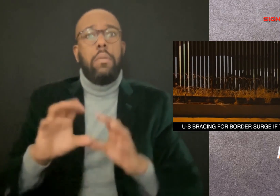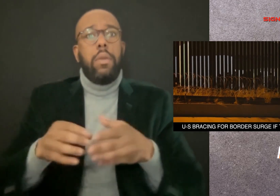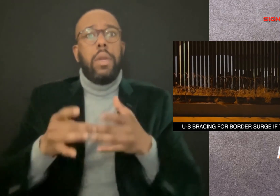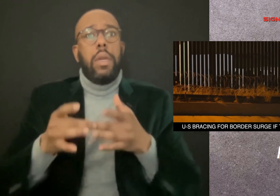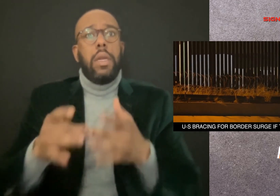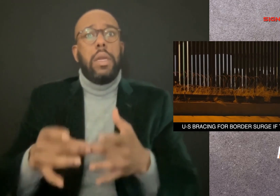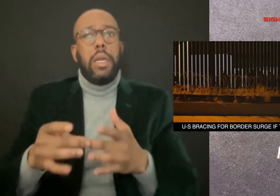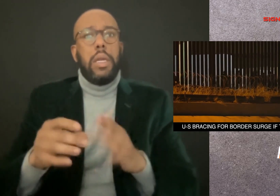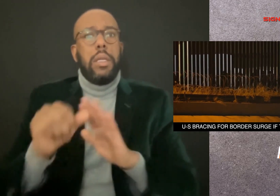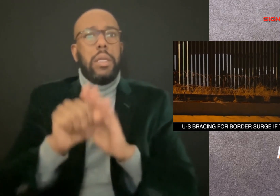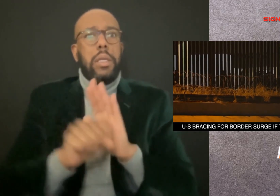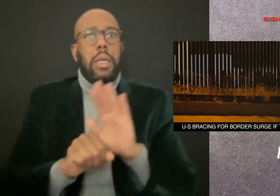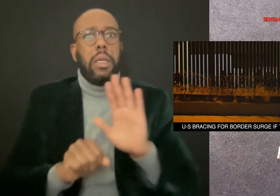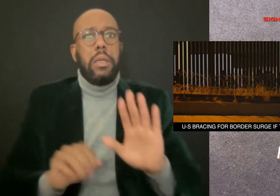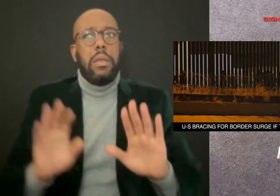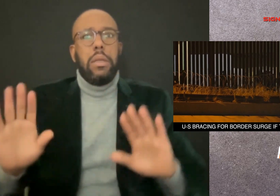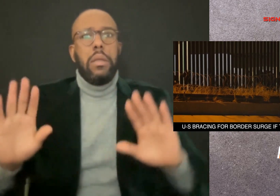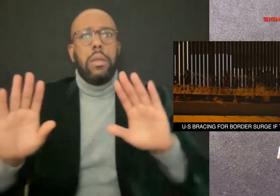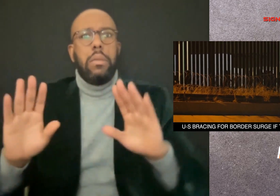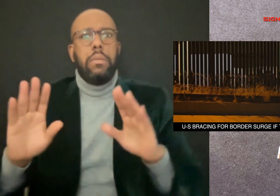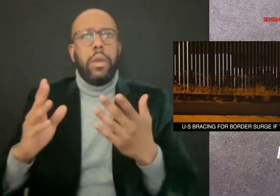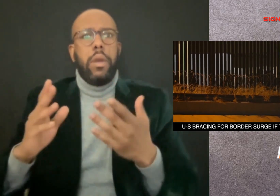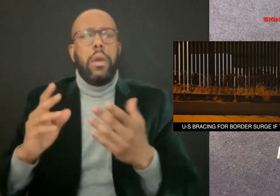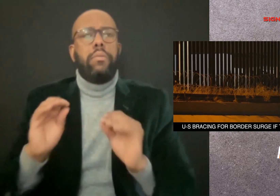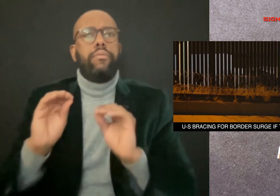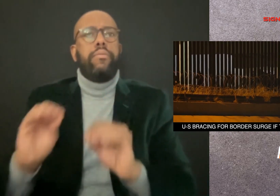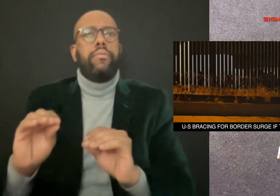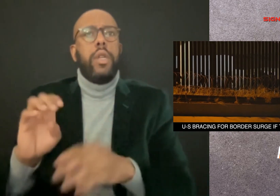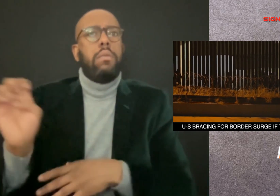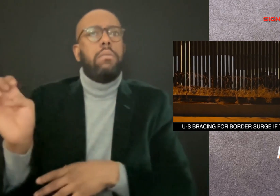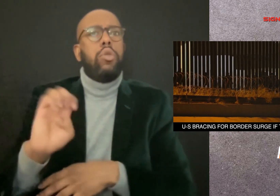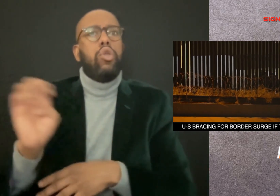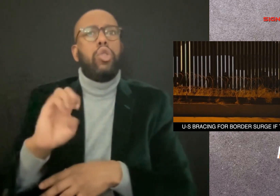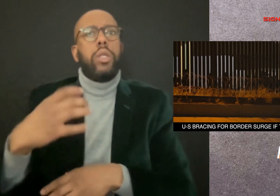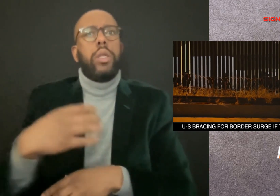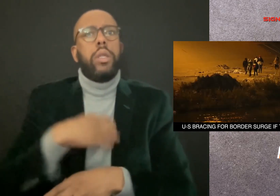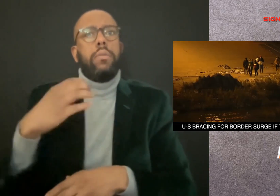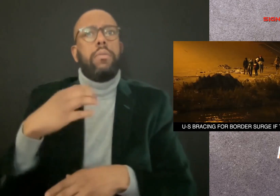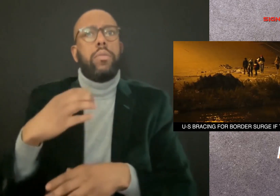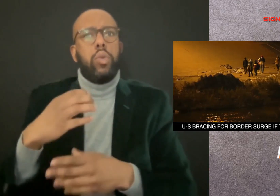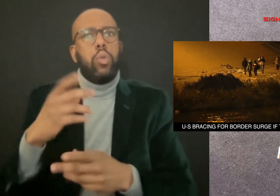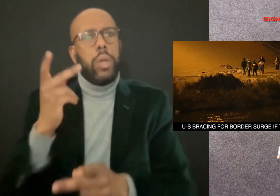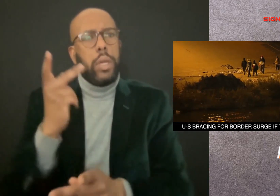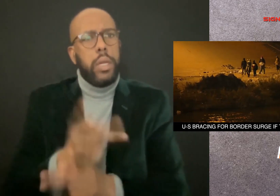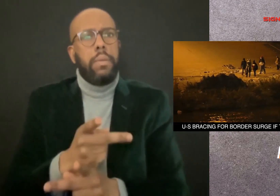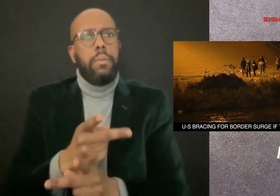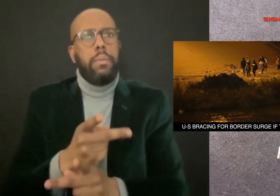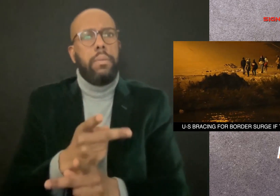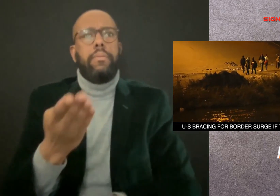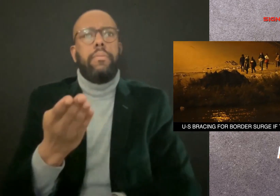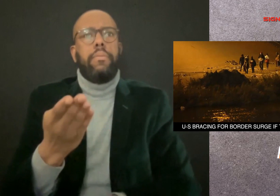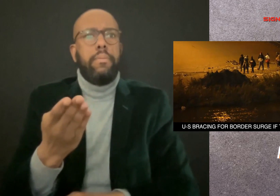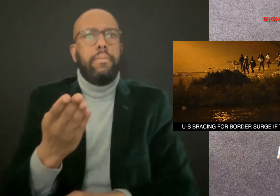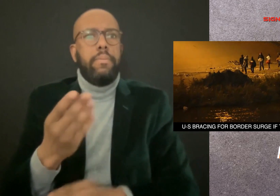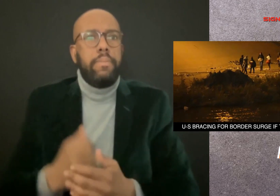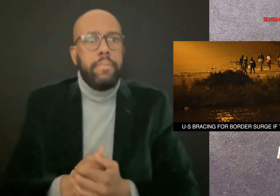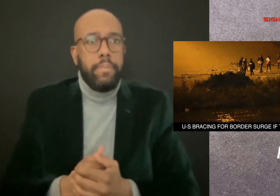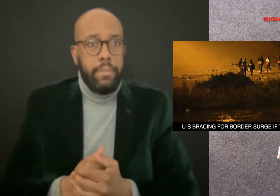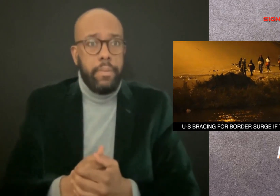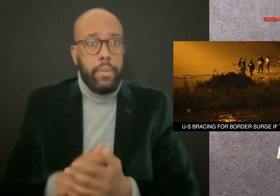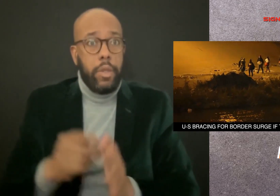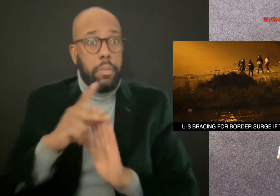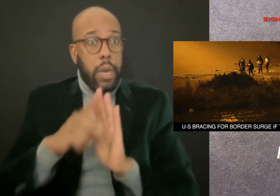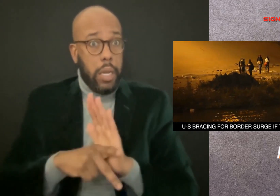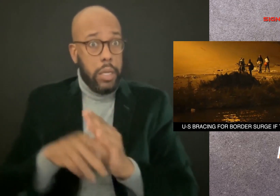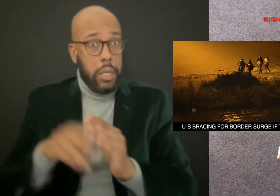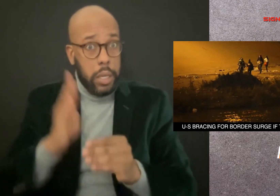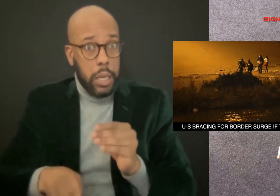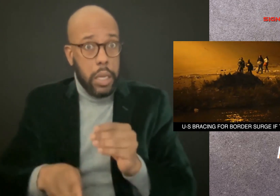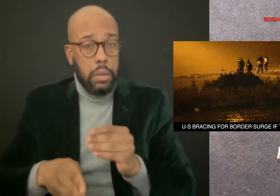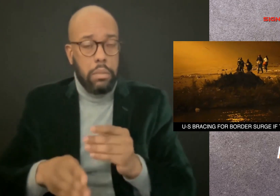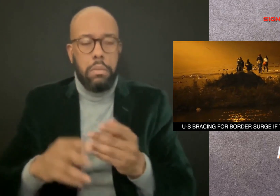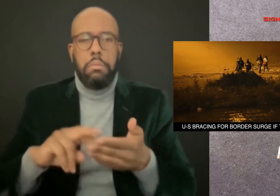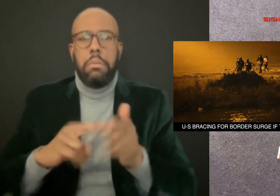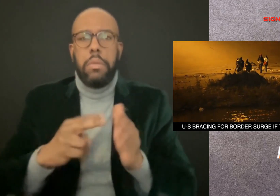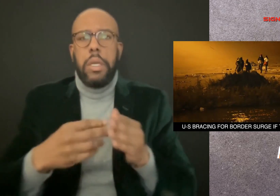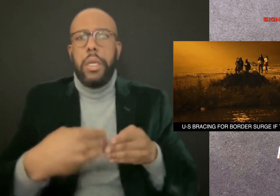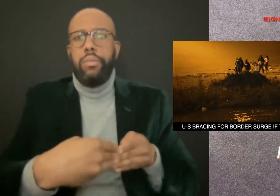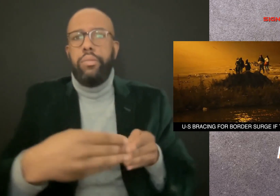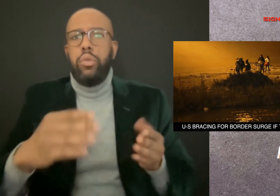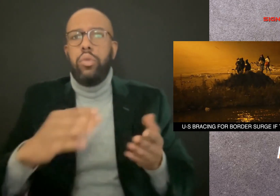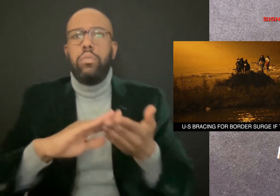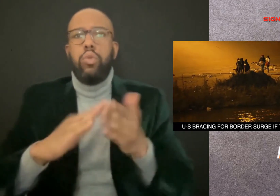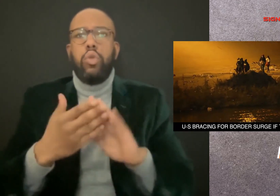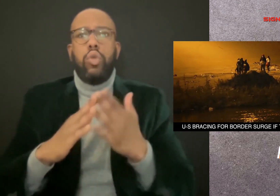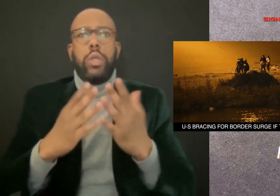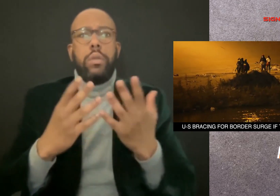Republican-led states filed an emergency appeal to keep it in place if the policy ends border